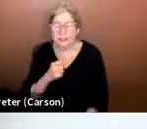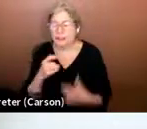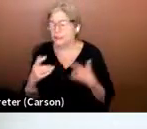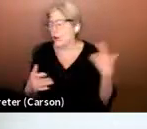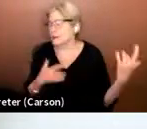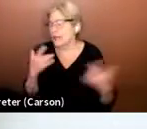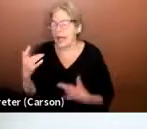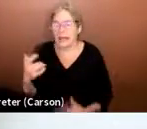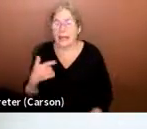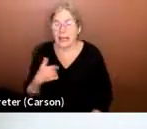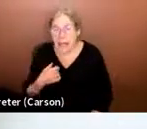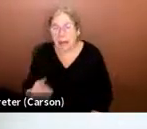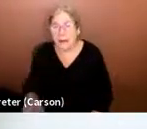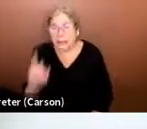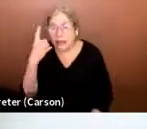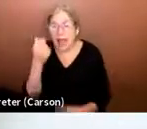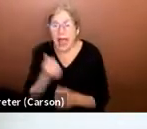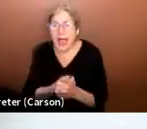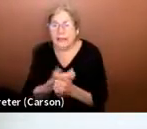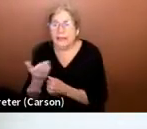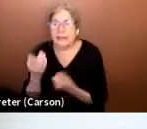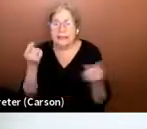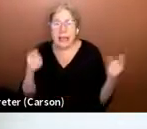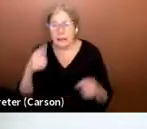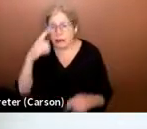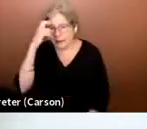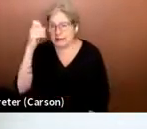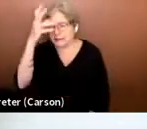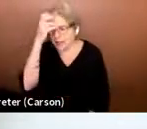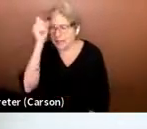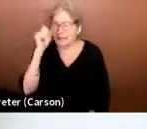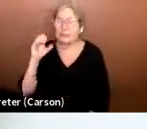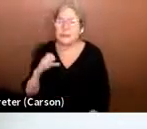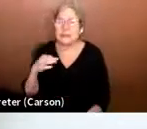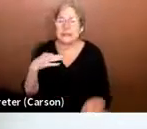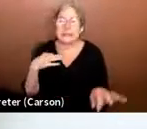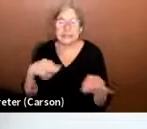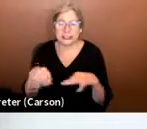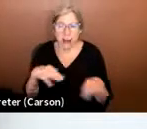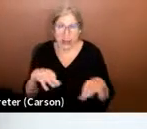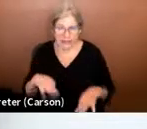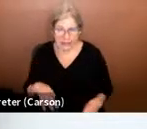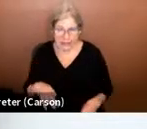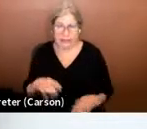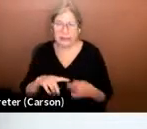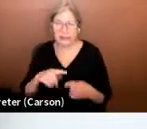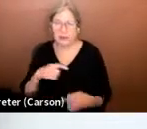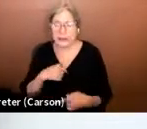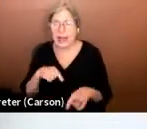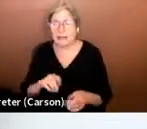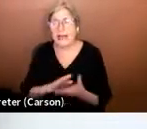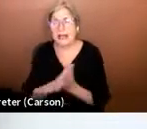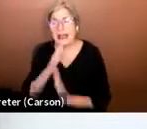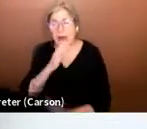understanding every single thing that's happening because dad is doing the describing. As I get older, my friends